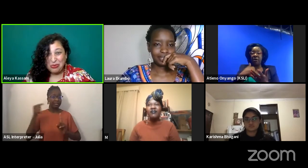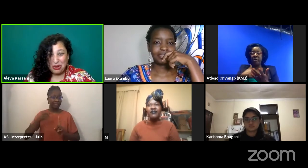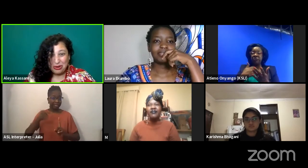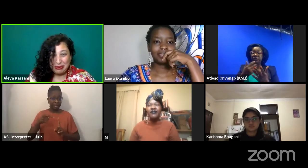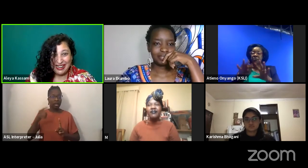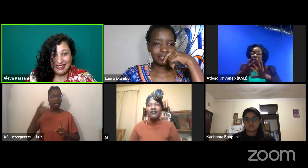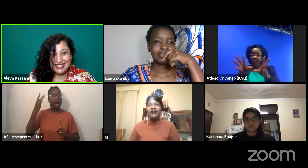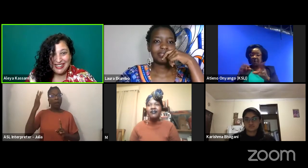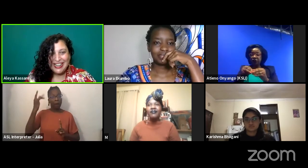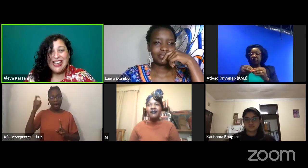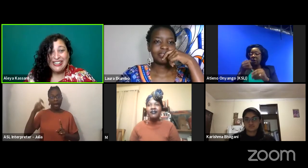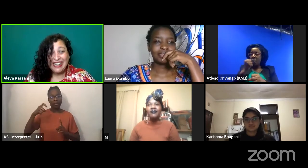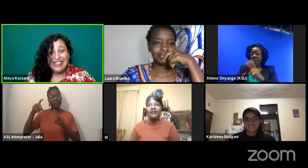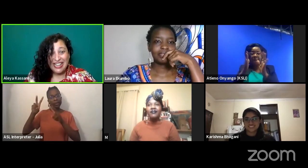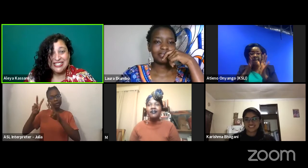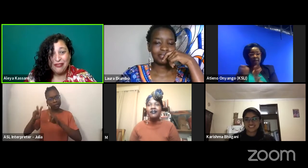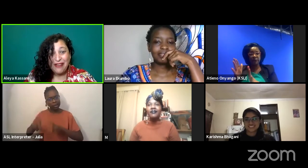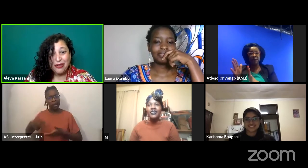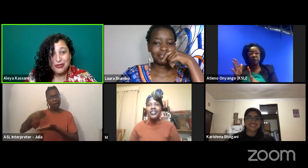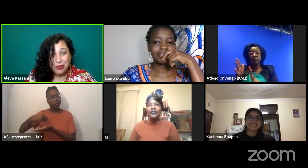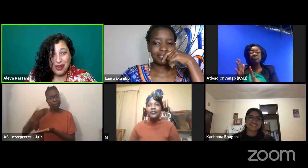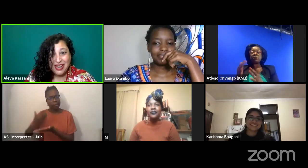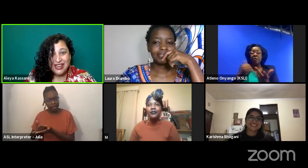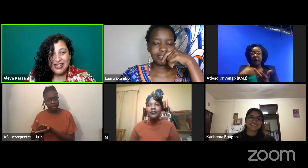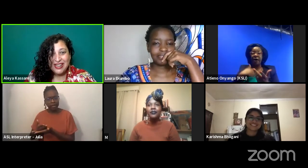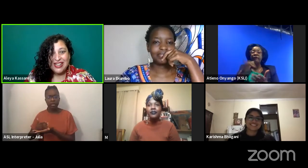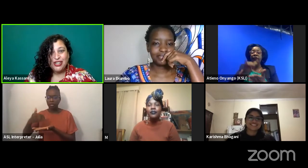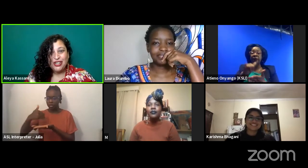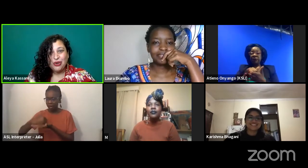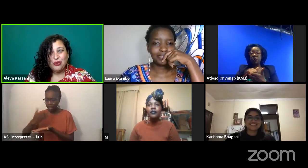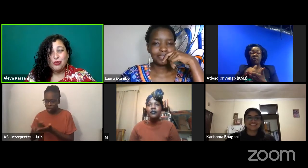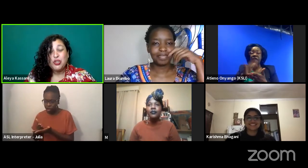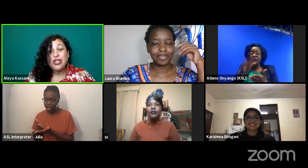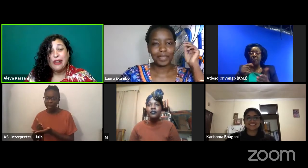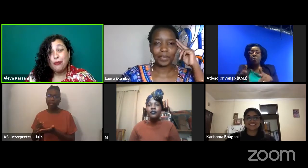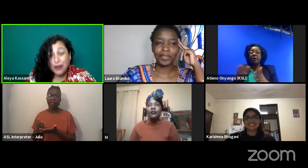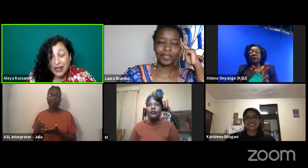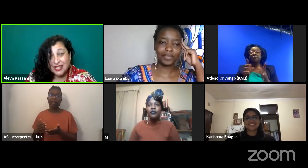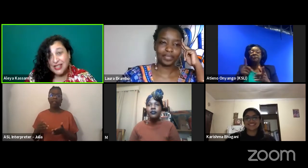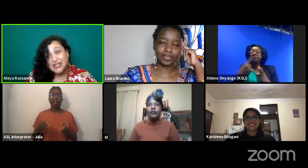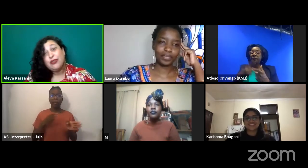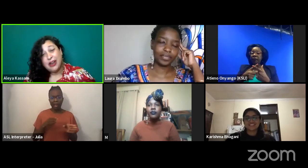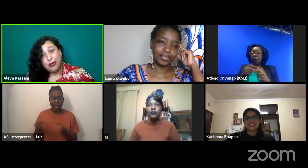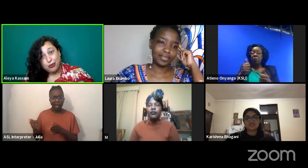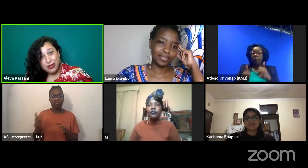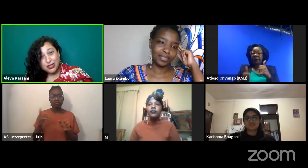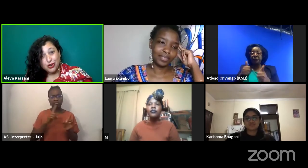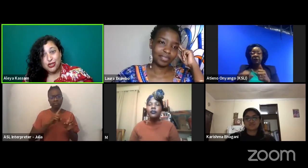and work plans and get that stuff out of the way, which then frees us for now the research